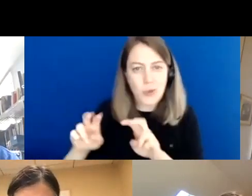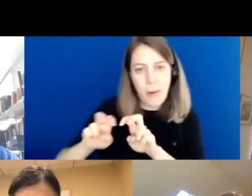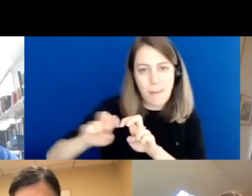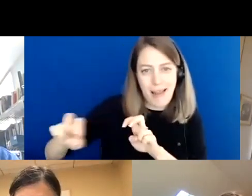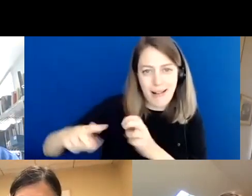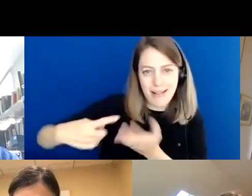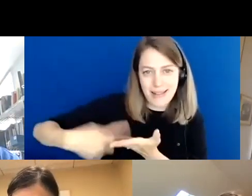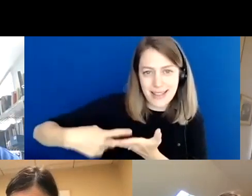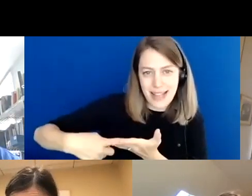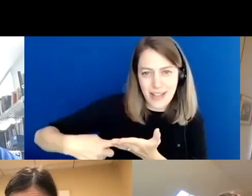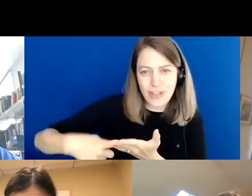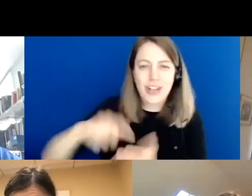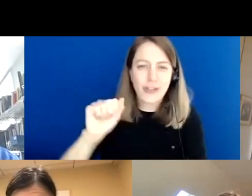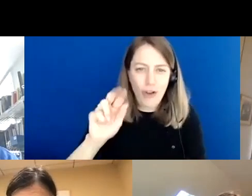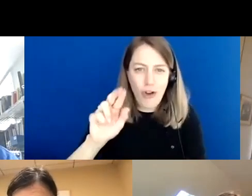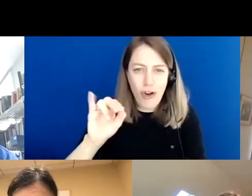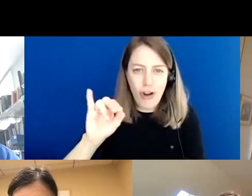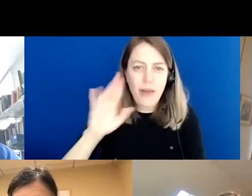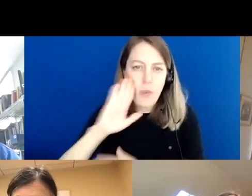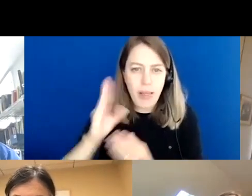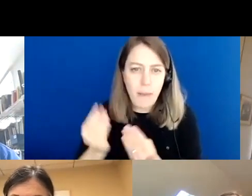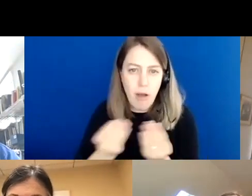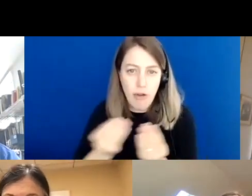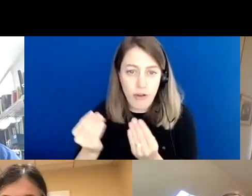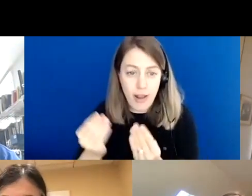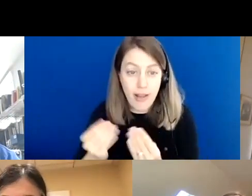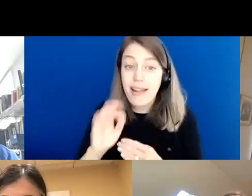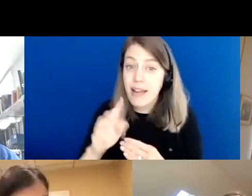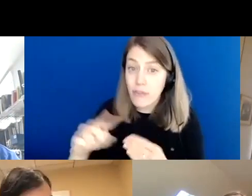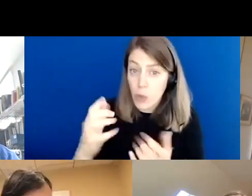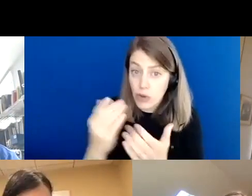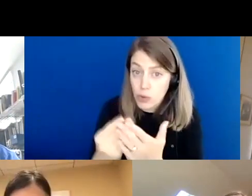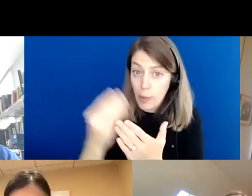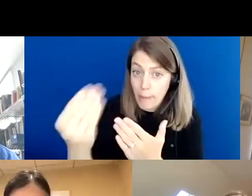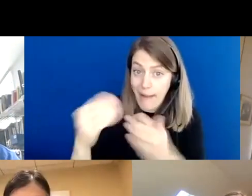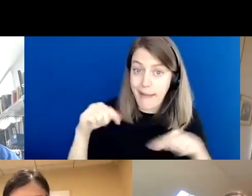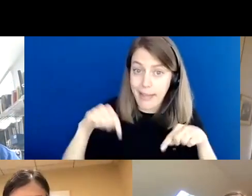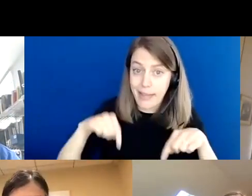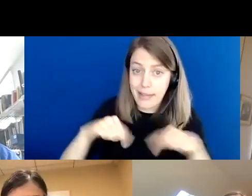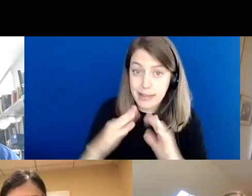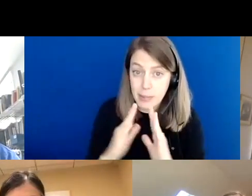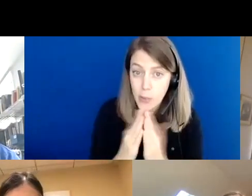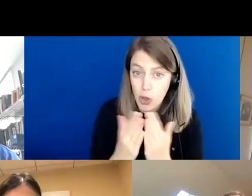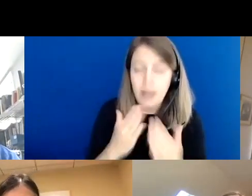One note, if you would like to purchase a copy of the book, please do so from our website,